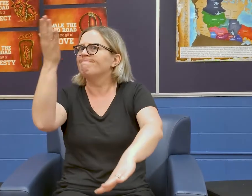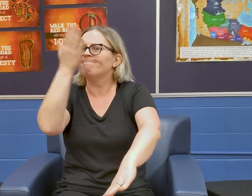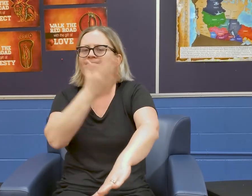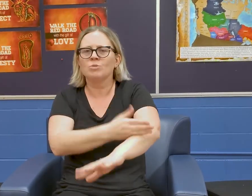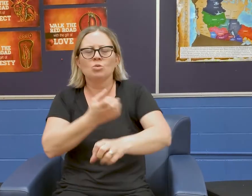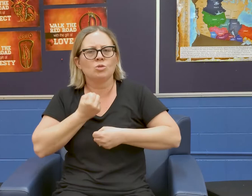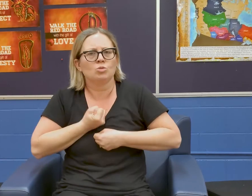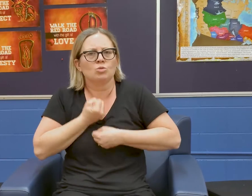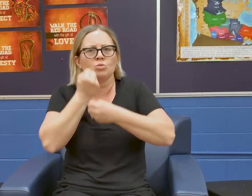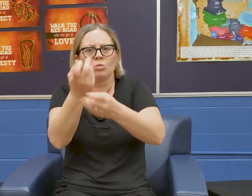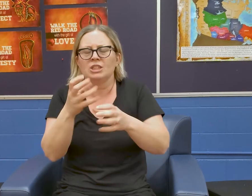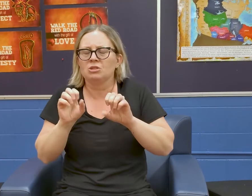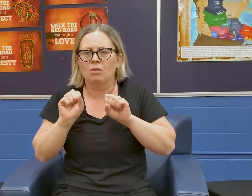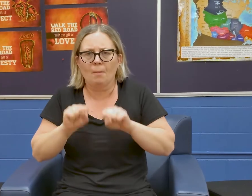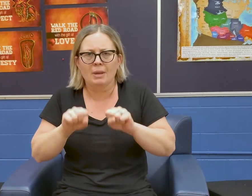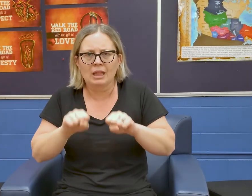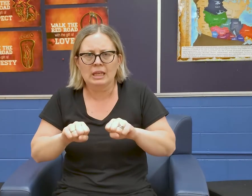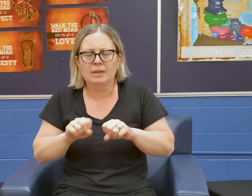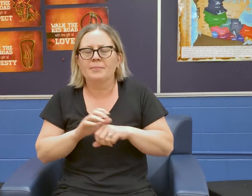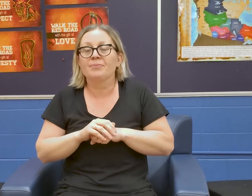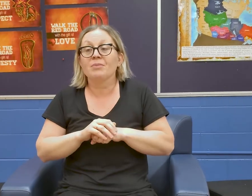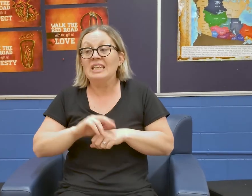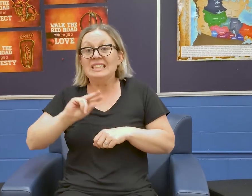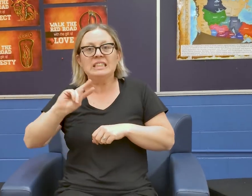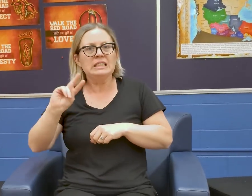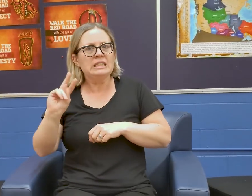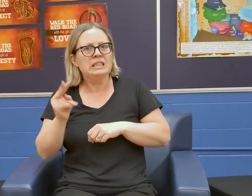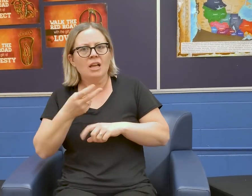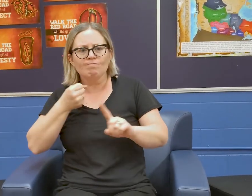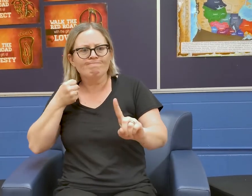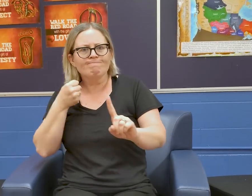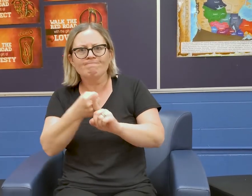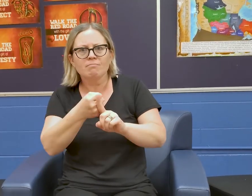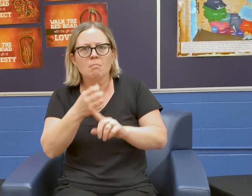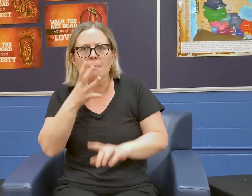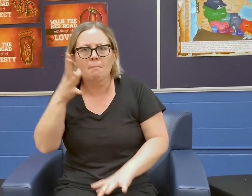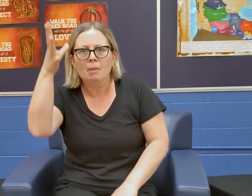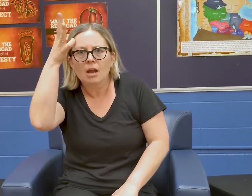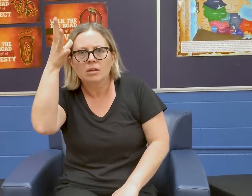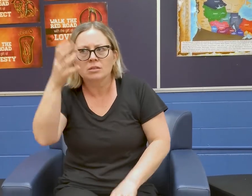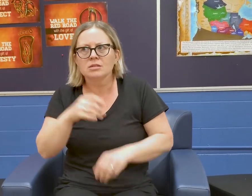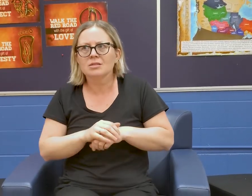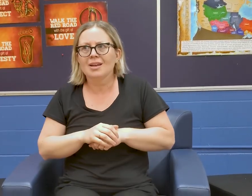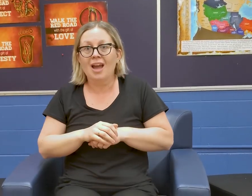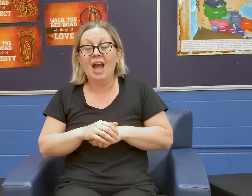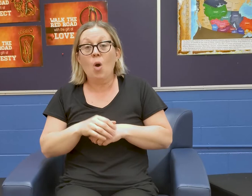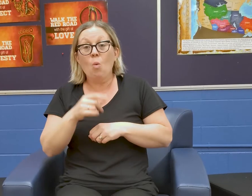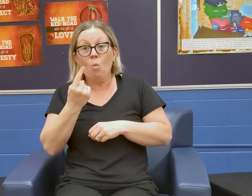and their expression abilities improved drastically. Secondly, the project also had an impact on the parents.